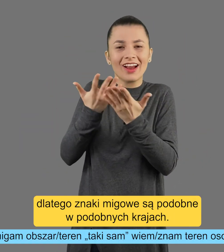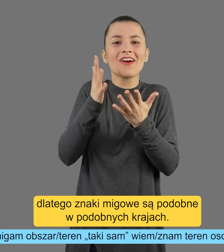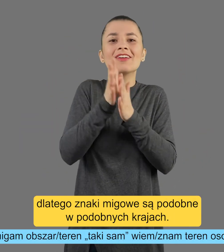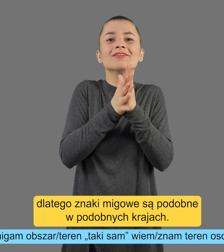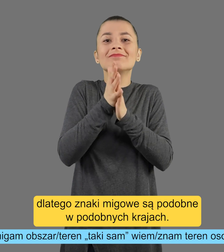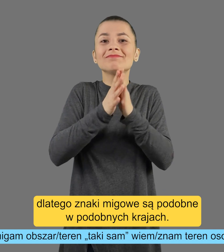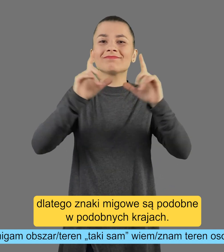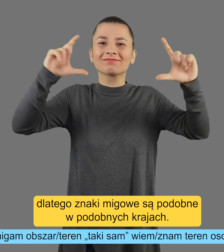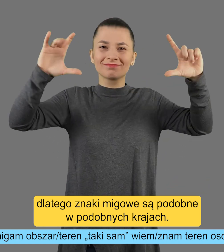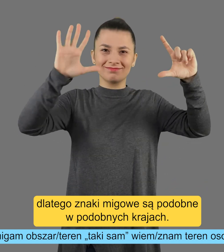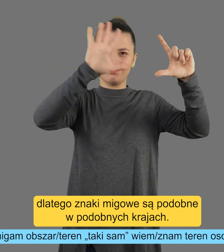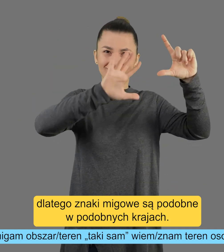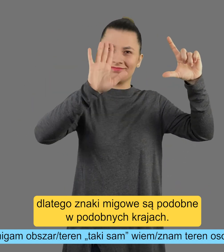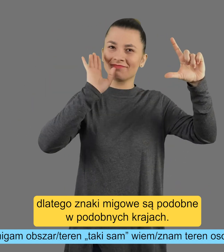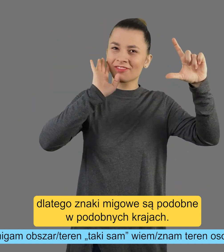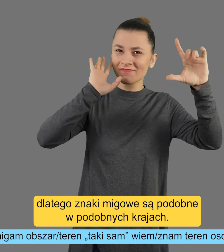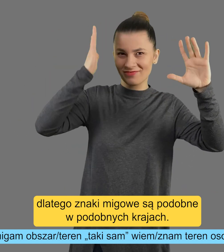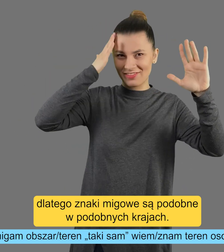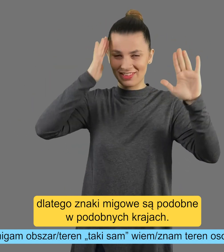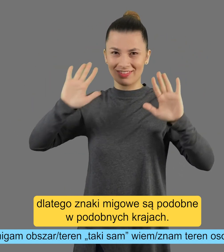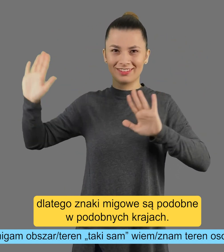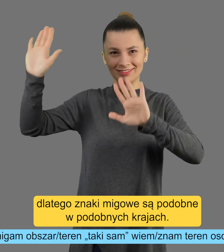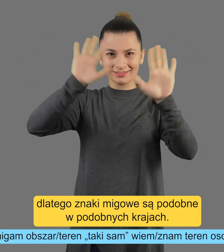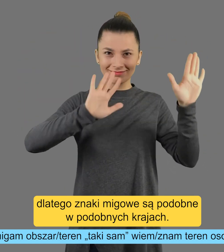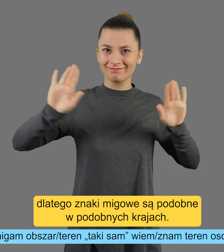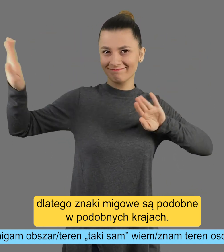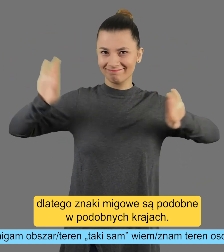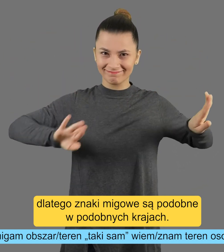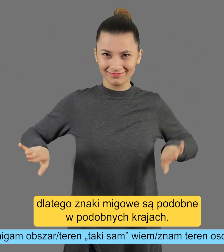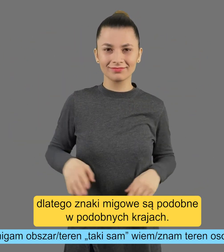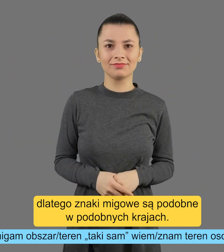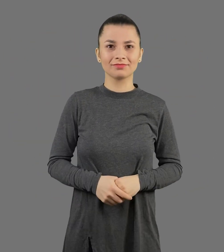so the sign language is similar in similar countries.